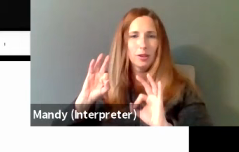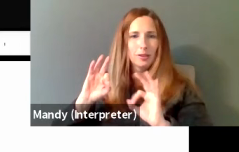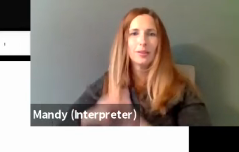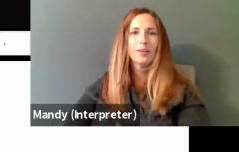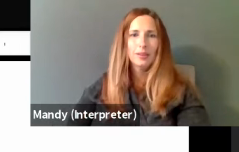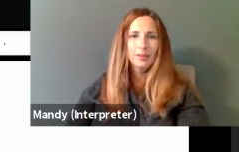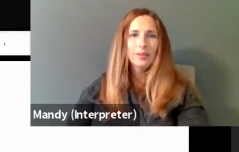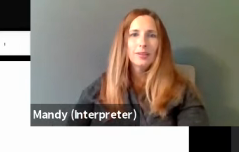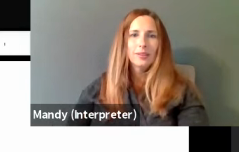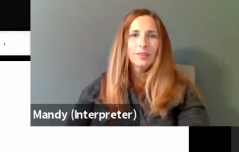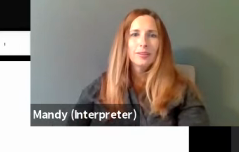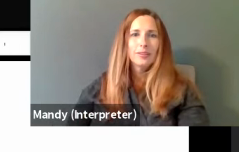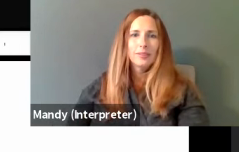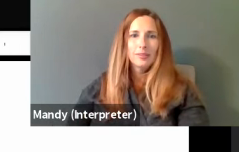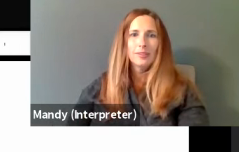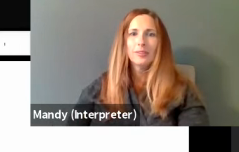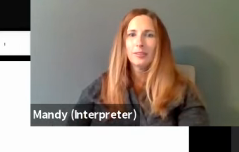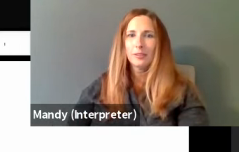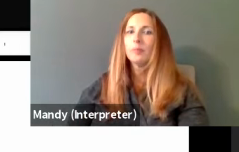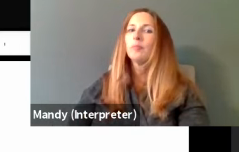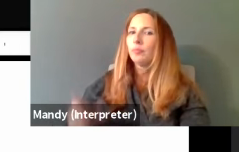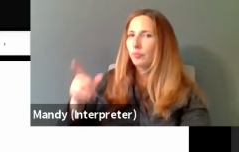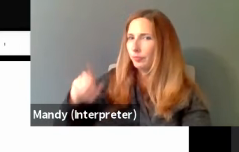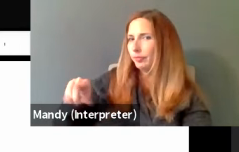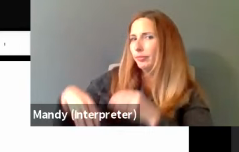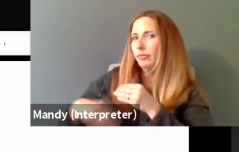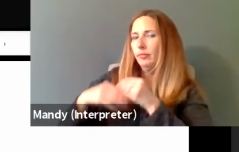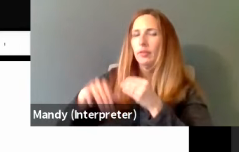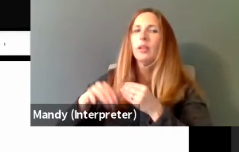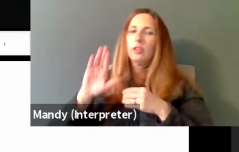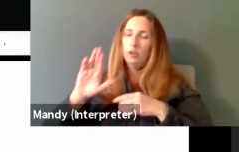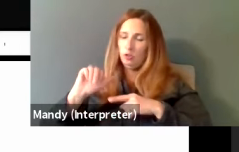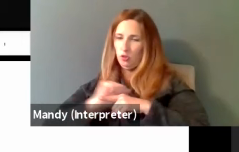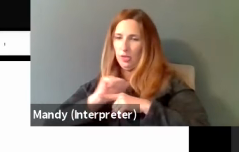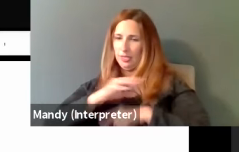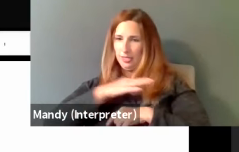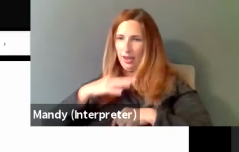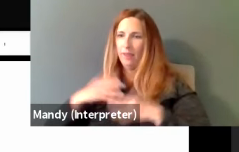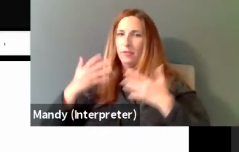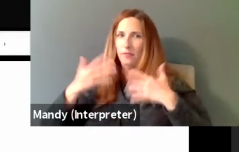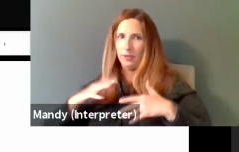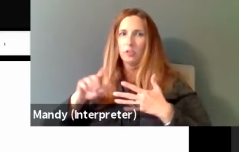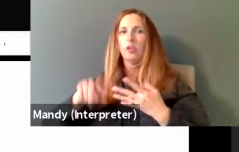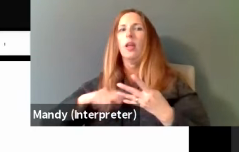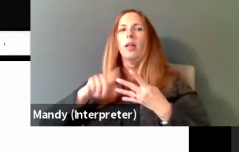And so they were able to put that in. So it's their trained staff. Then they go to their network of contractors, staff.